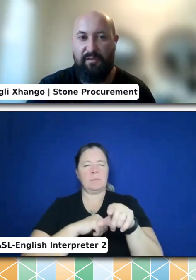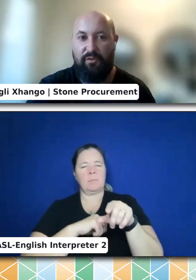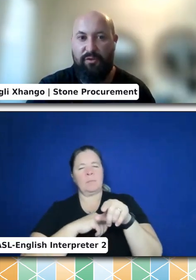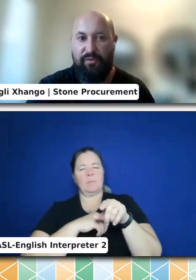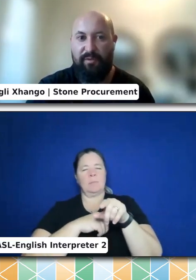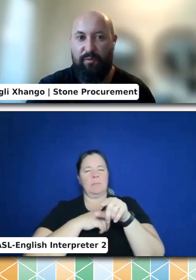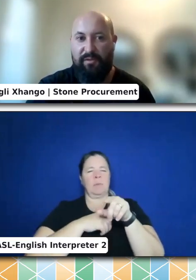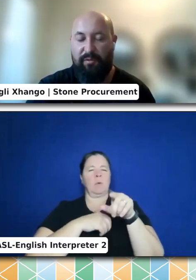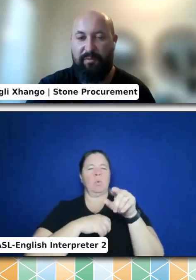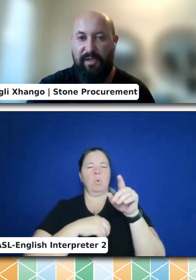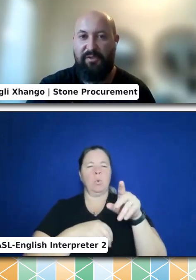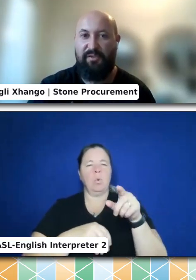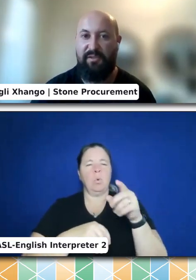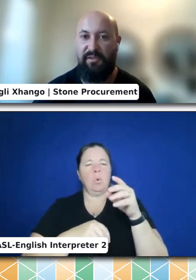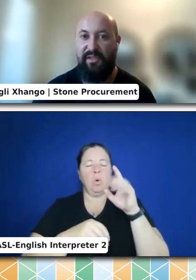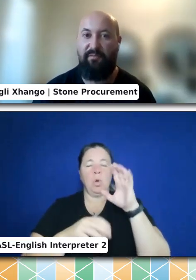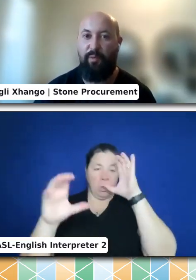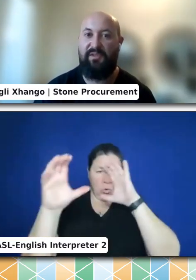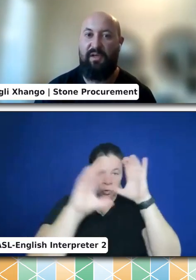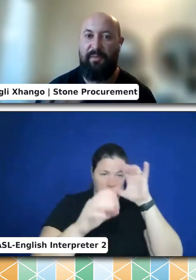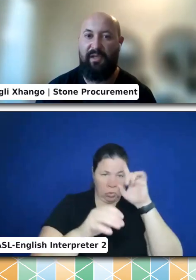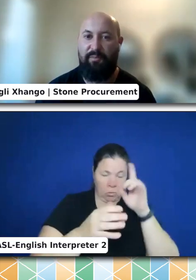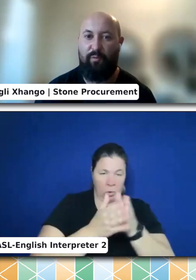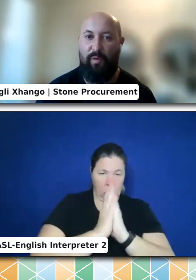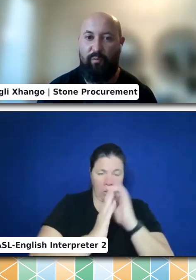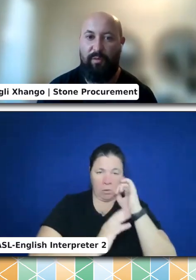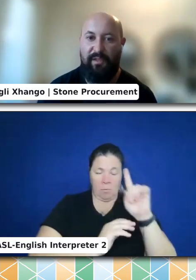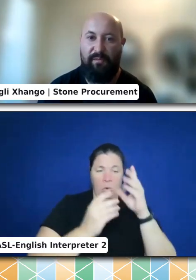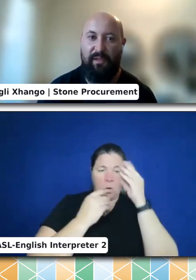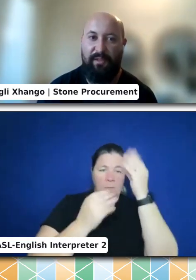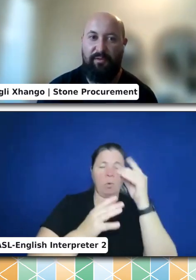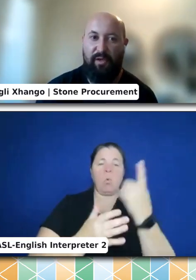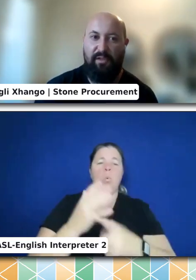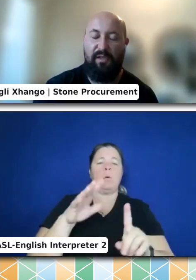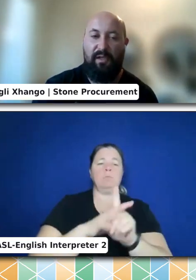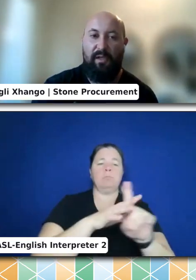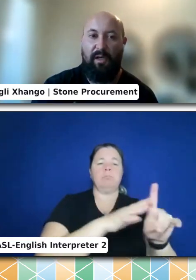Search request for information to see of what's coming up, or what will be coming up later on.